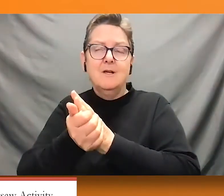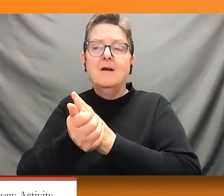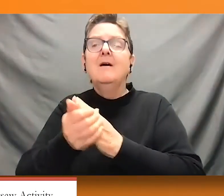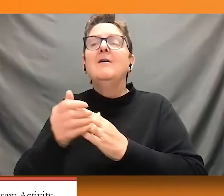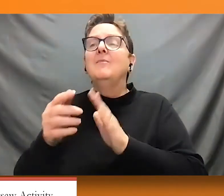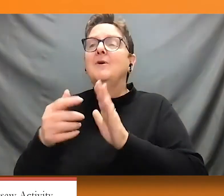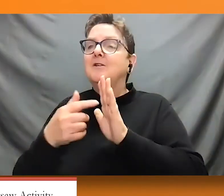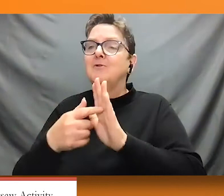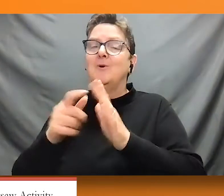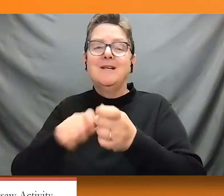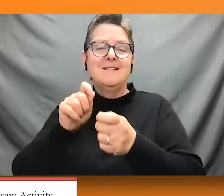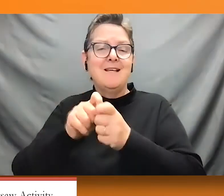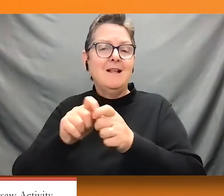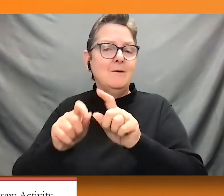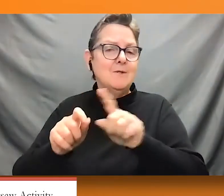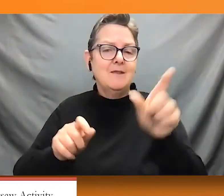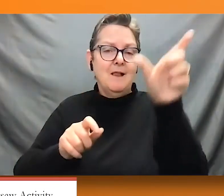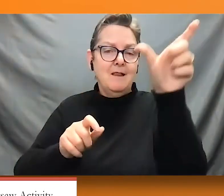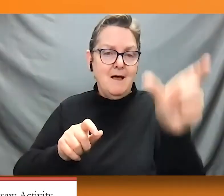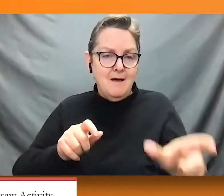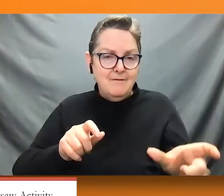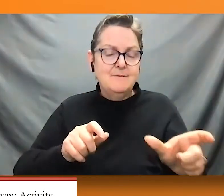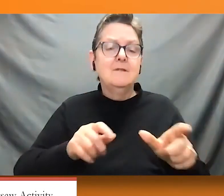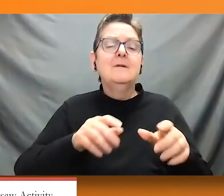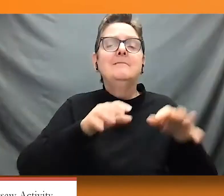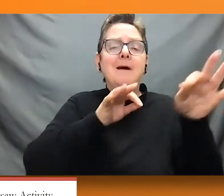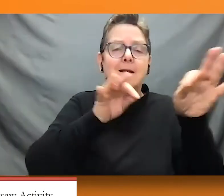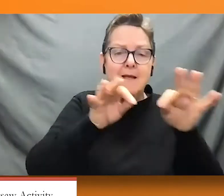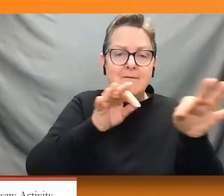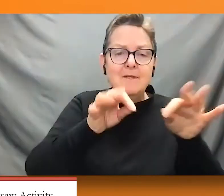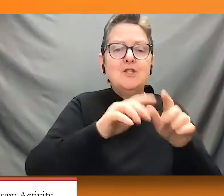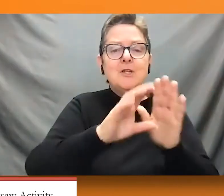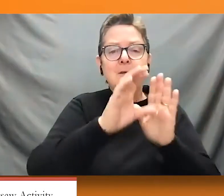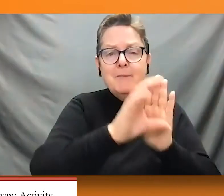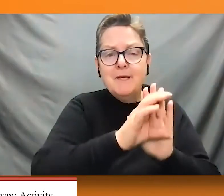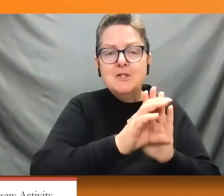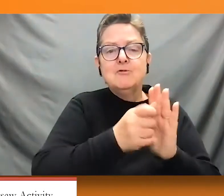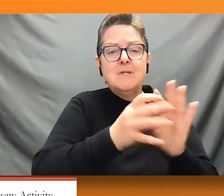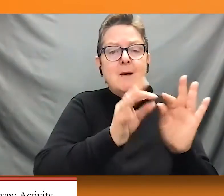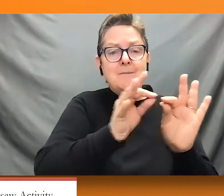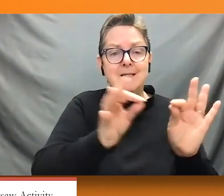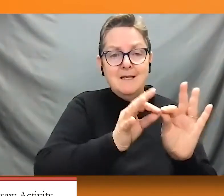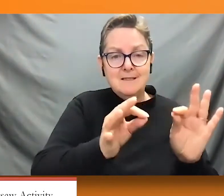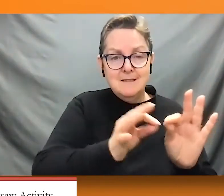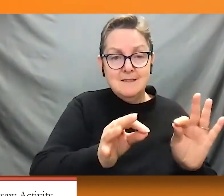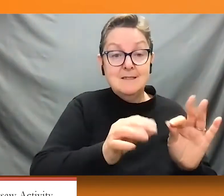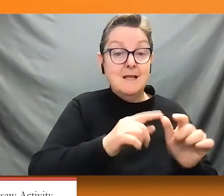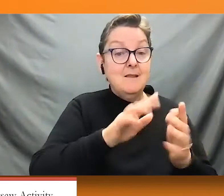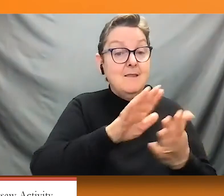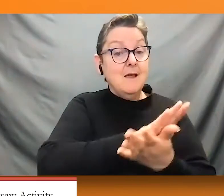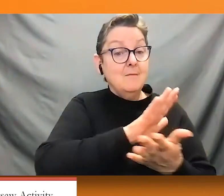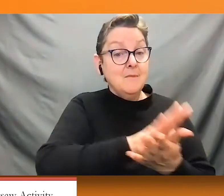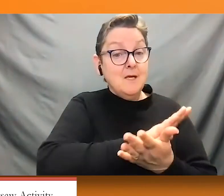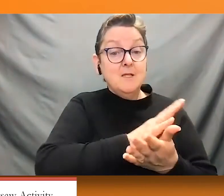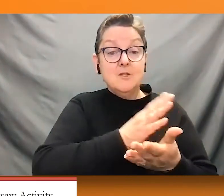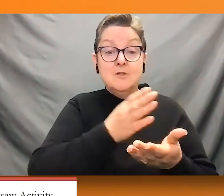But it has exactly what is here on the left. You know, a definition, a picture, some sentences, and then they can